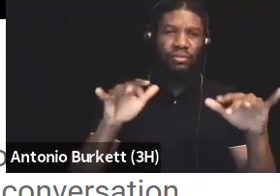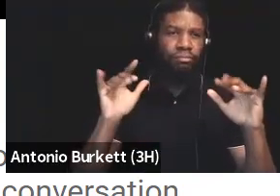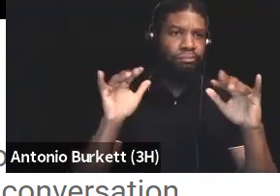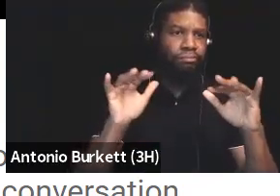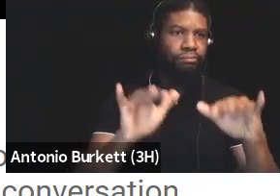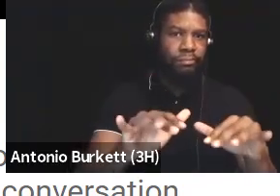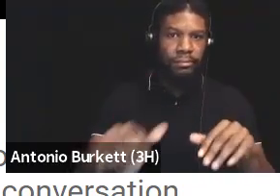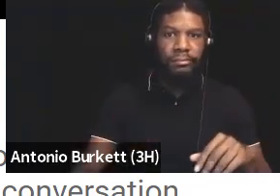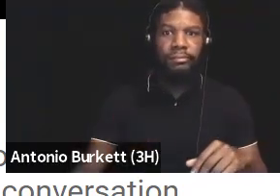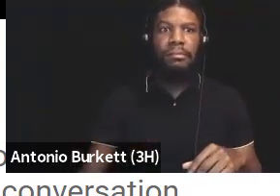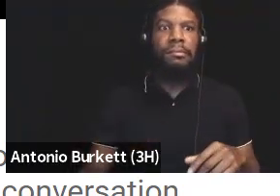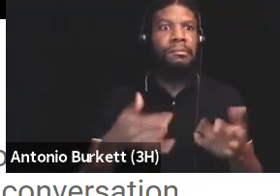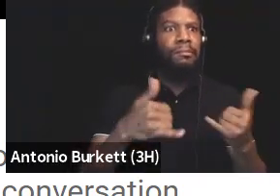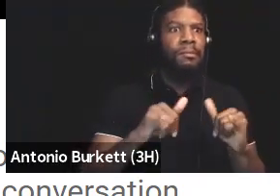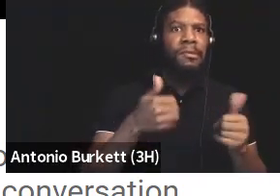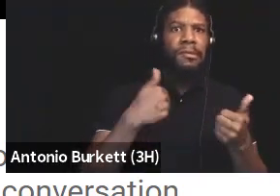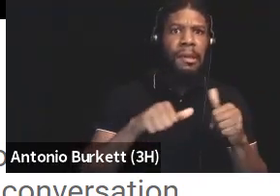as much as the students are. [Heidi]